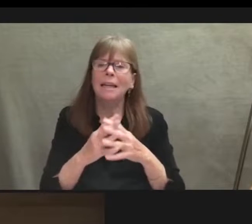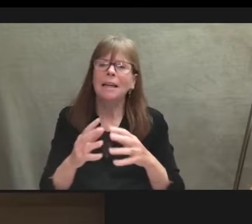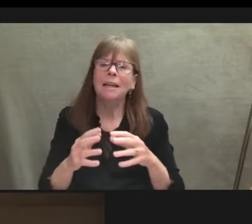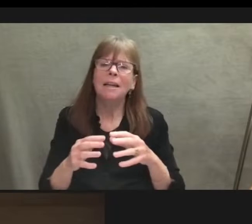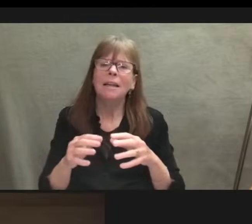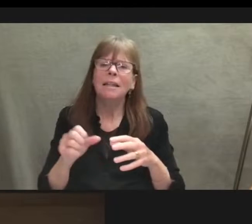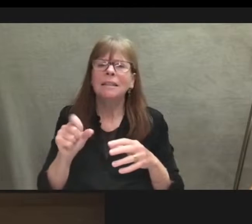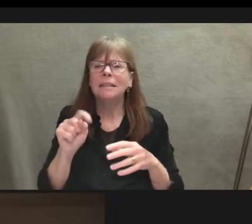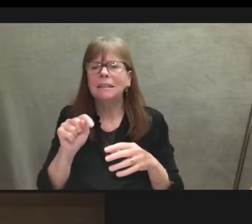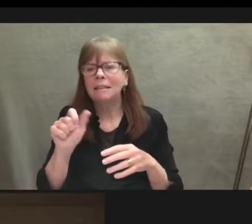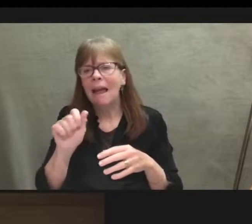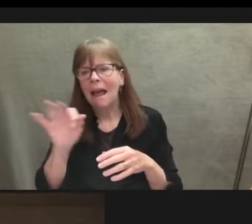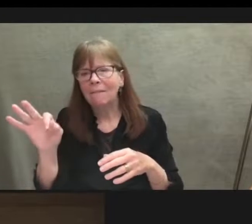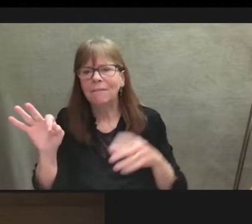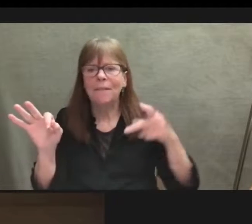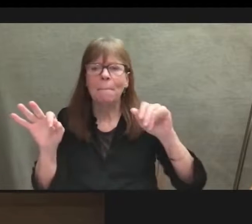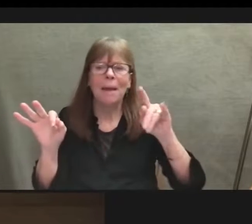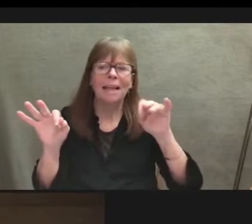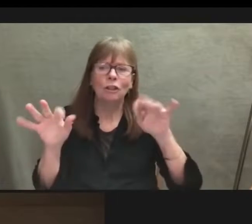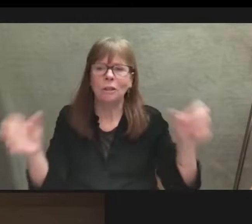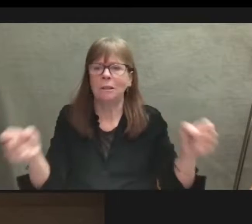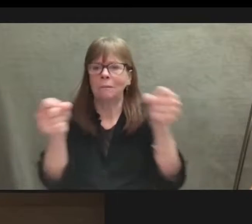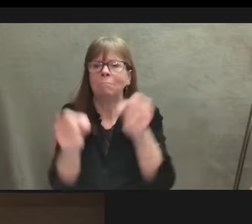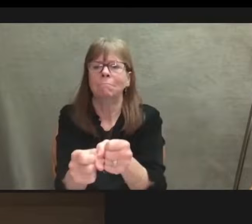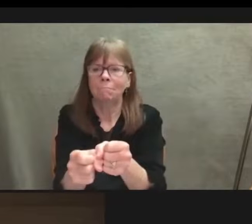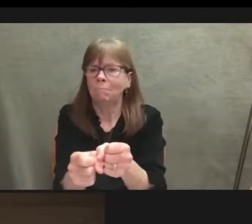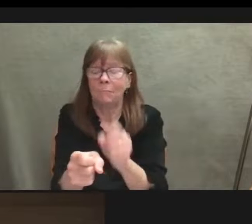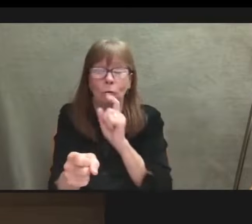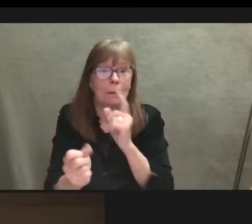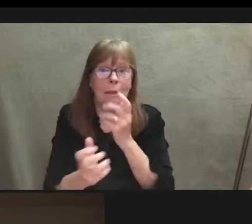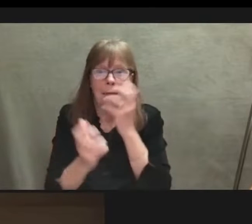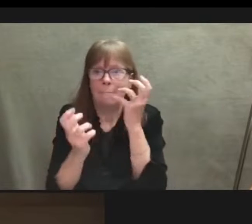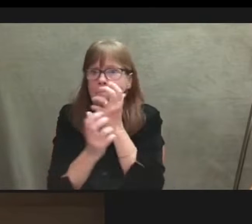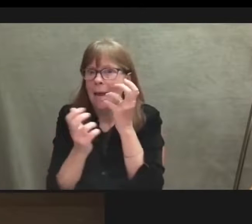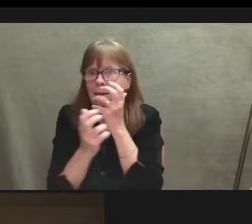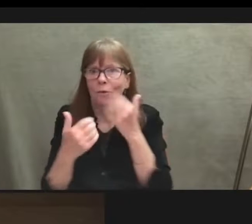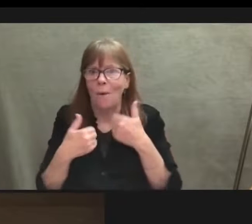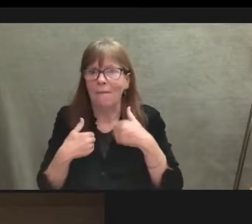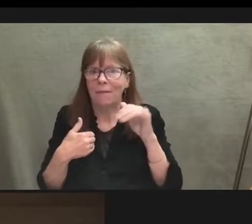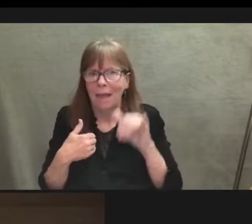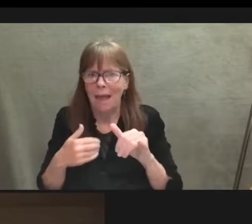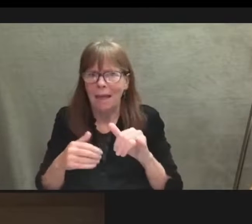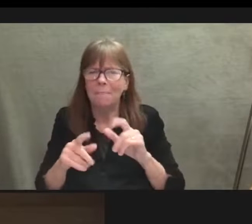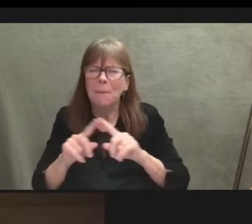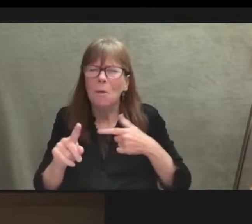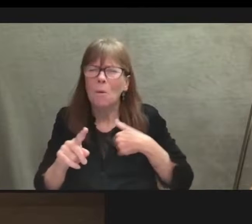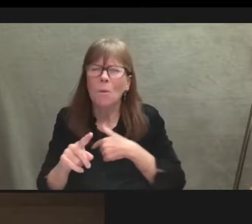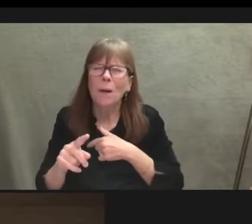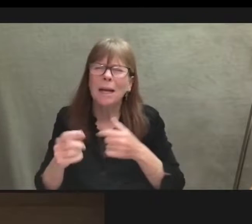patients, which I think is a really amazing thing, but we were trying to fill—we were trying